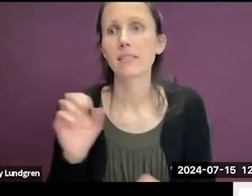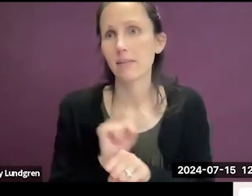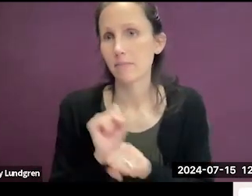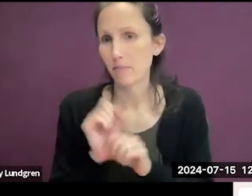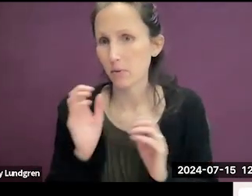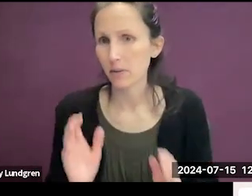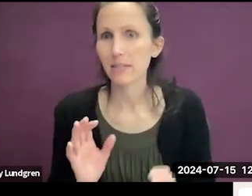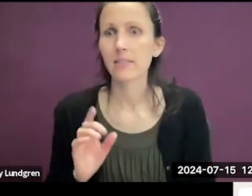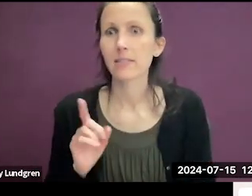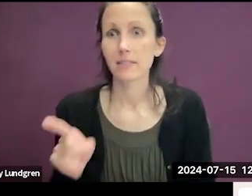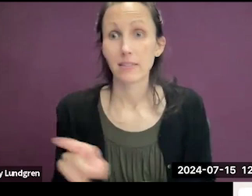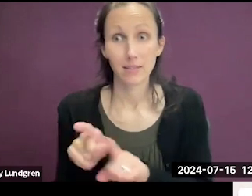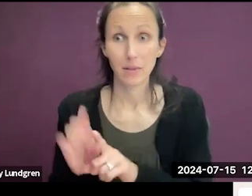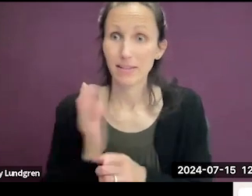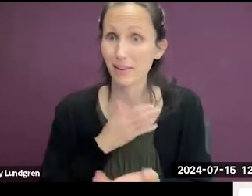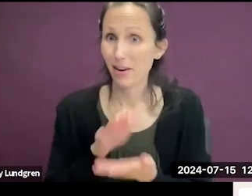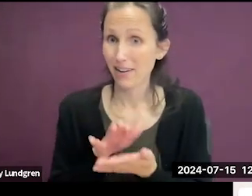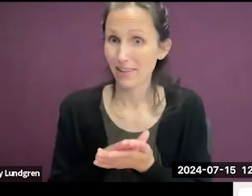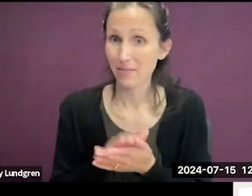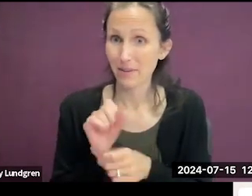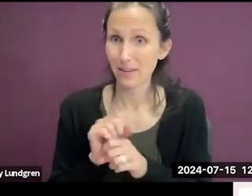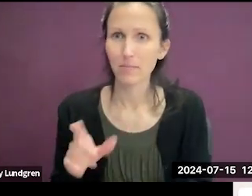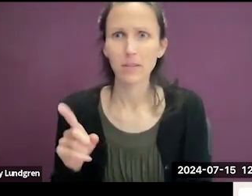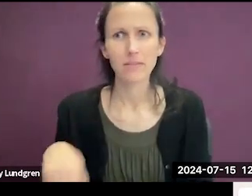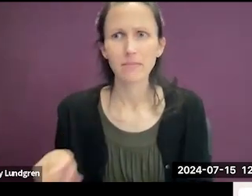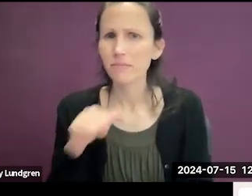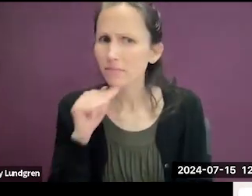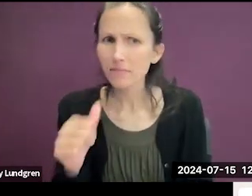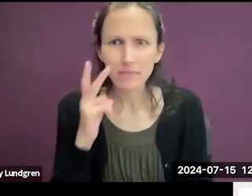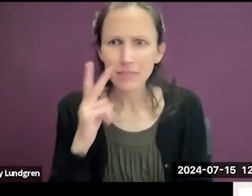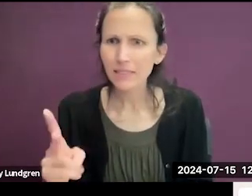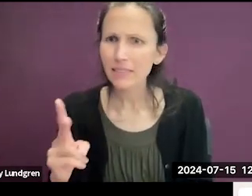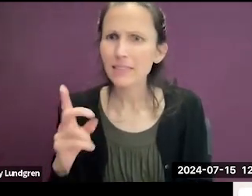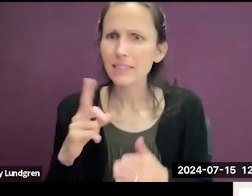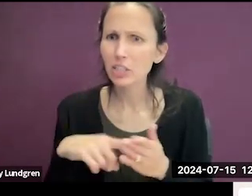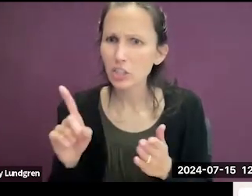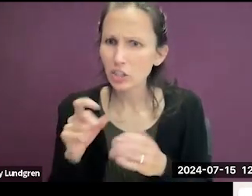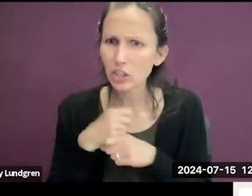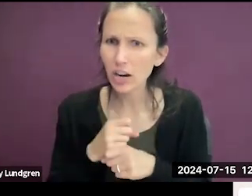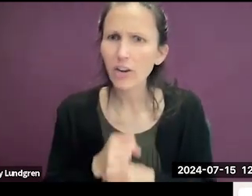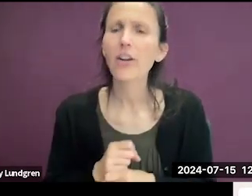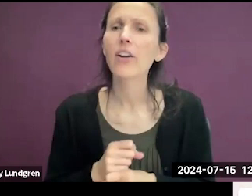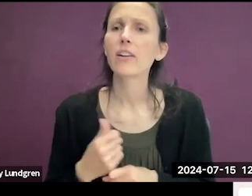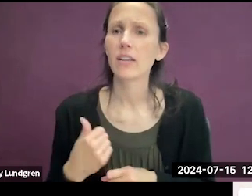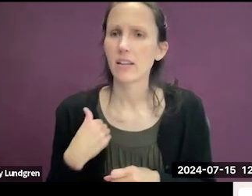as well as our academic are not showing the checker. So yes, I definitely recommend hitting